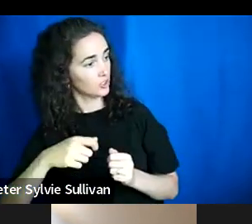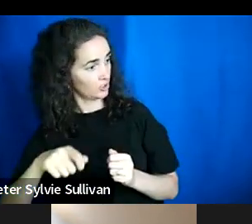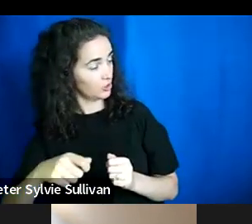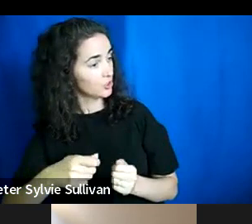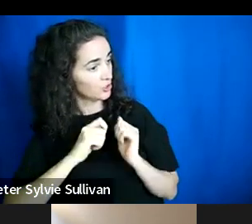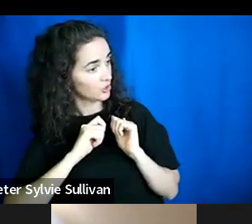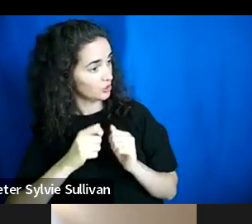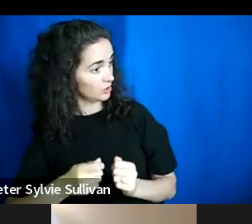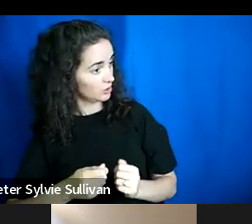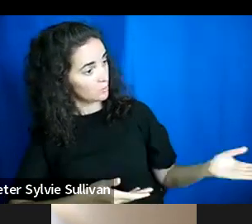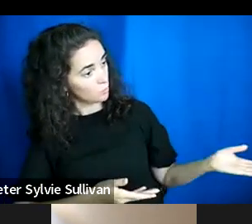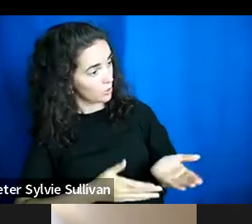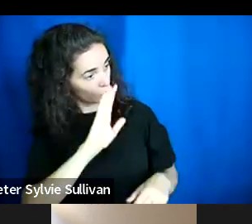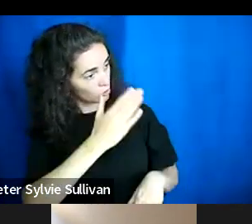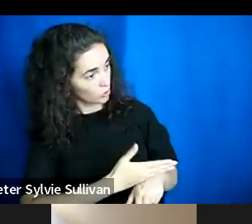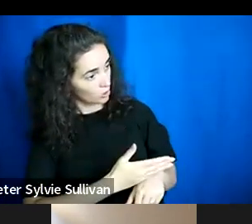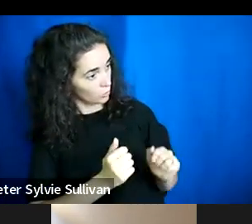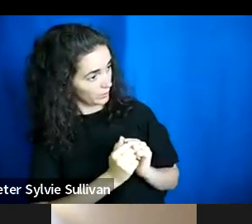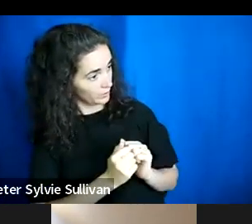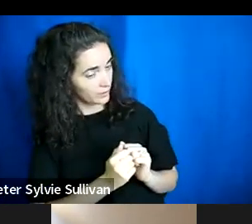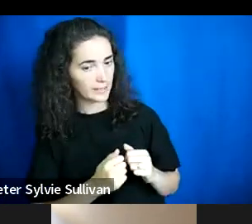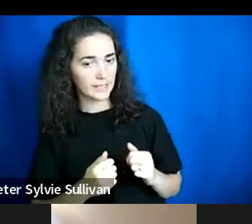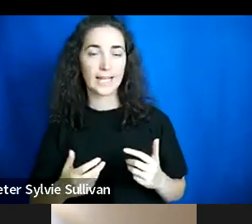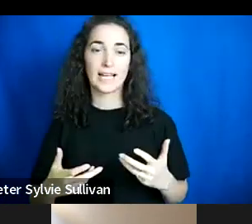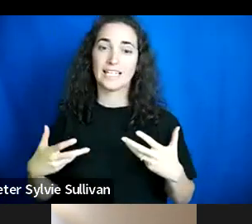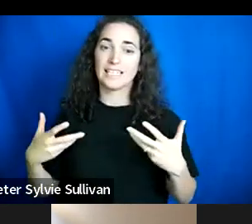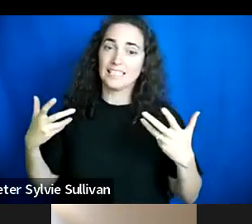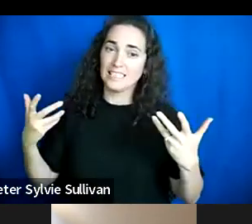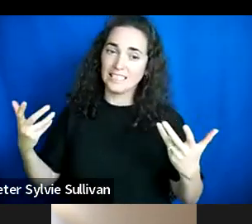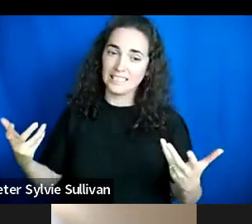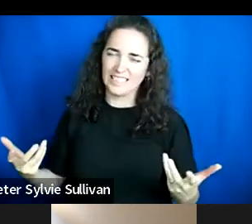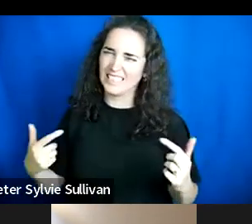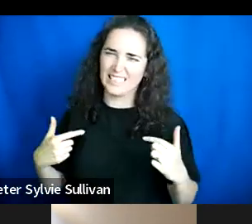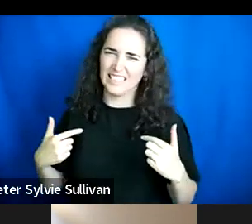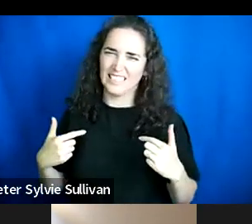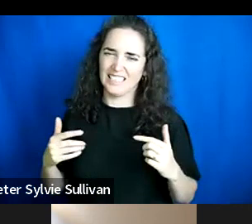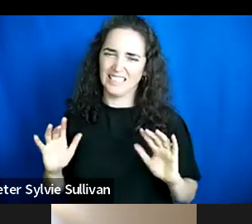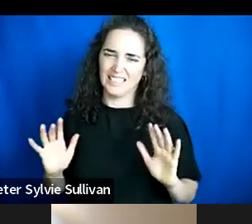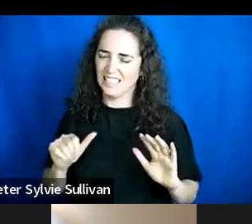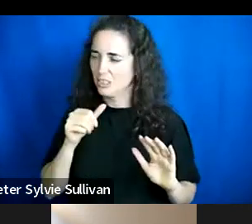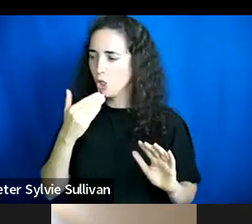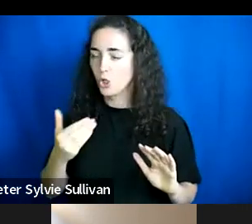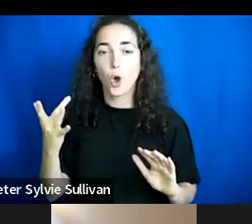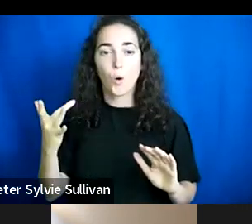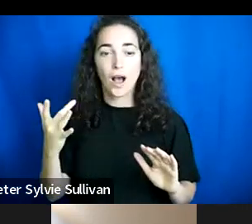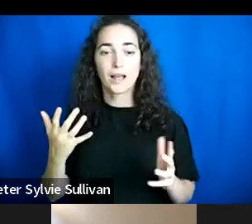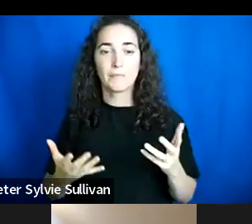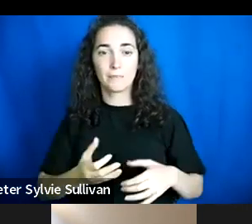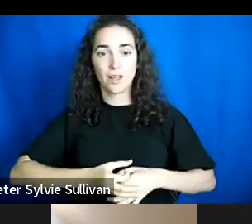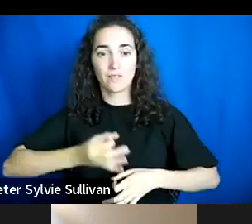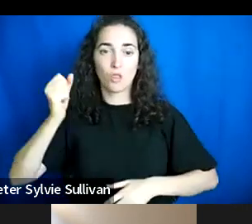I want you to bring spencer well that's not gonna work out too. Well, he'll probably throw all the fishing tolls overboard.